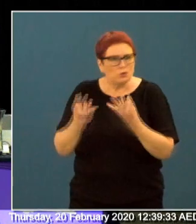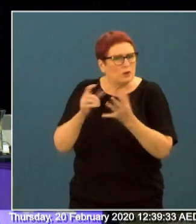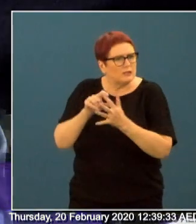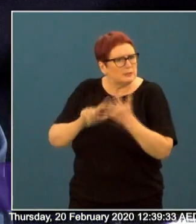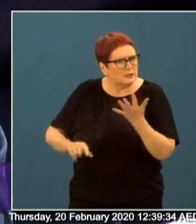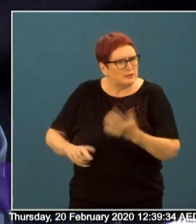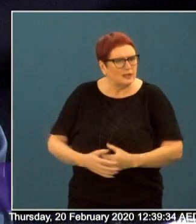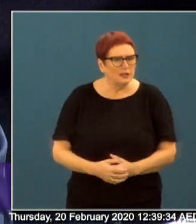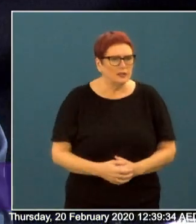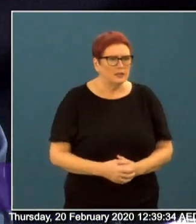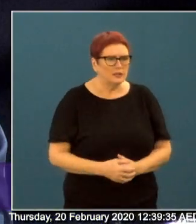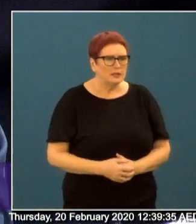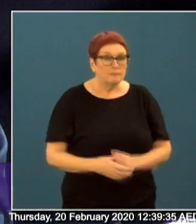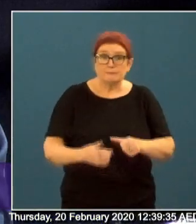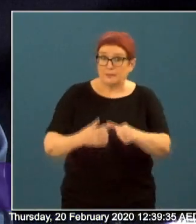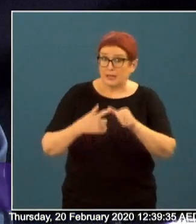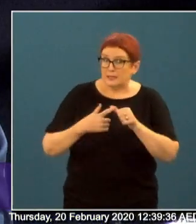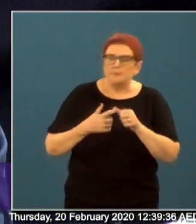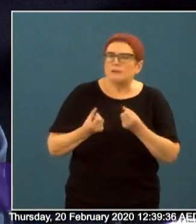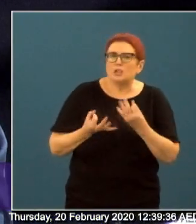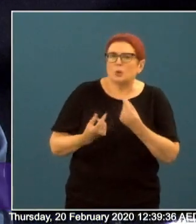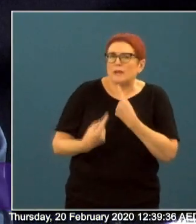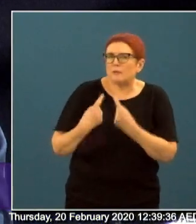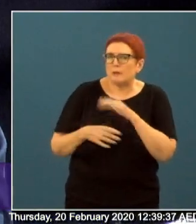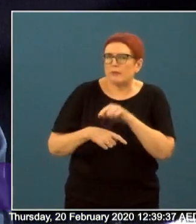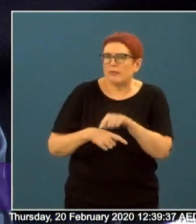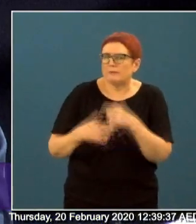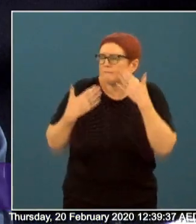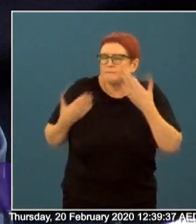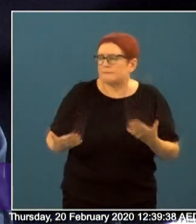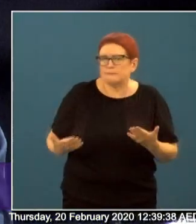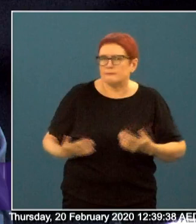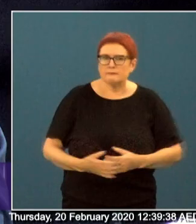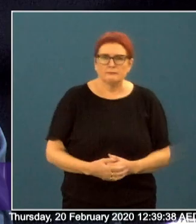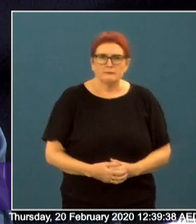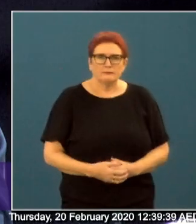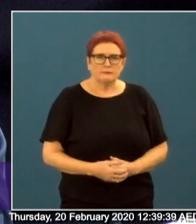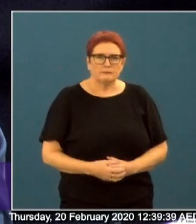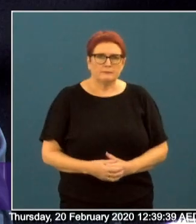Unfortunately, I don't have data to provide which would evidence that suggestion,